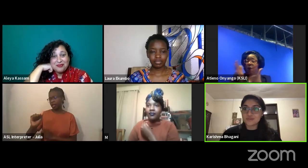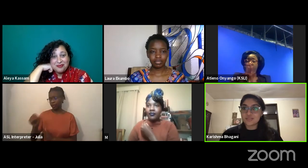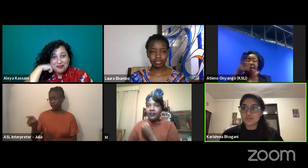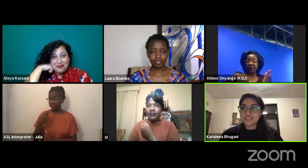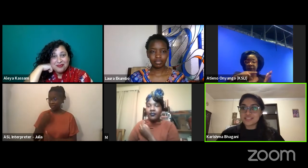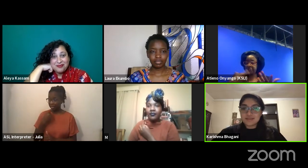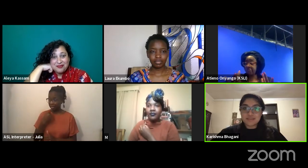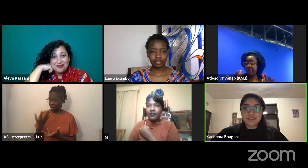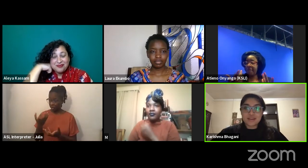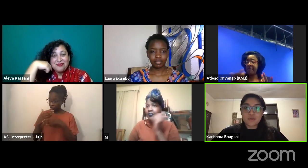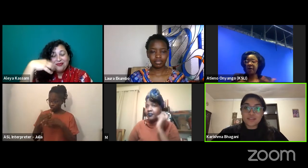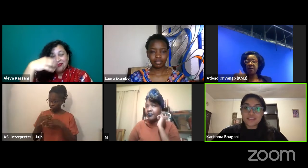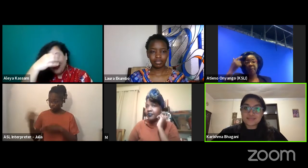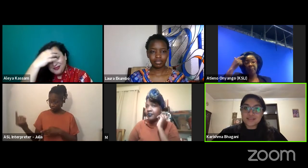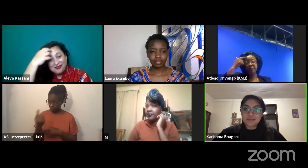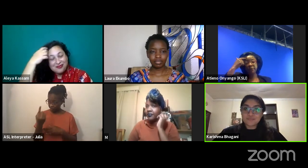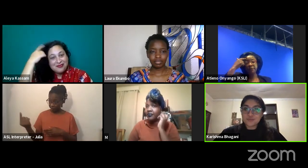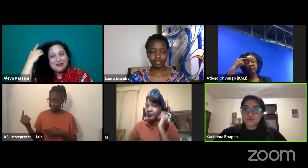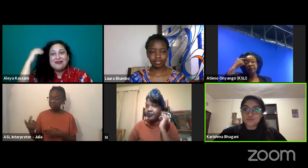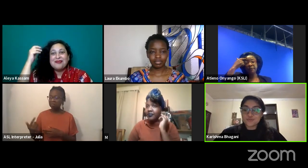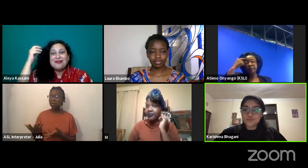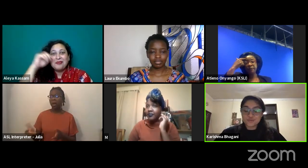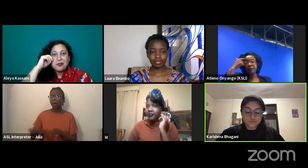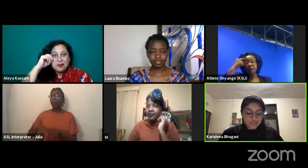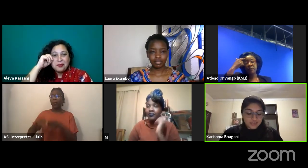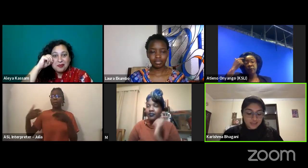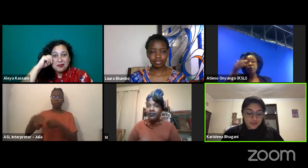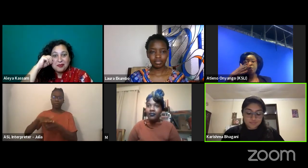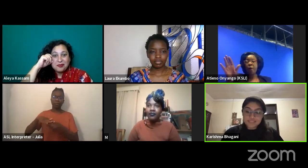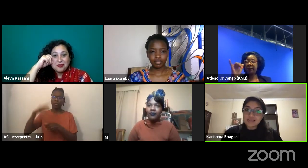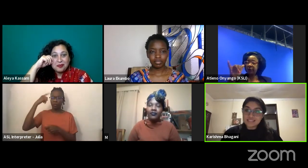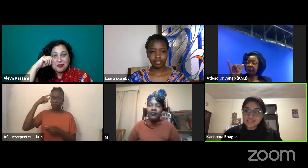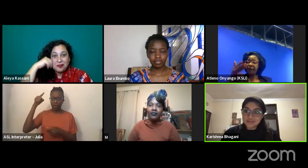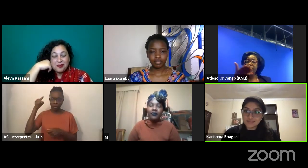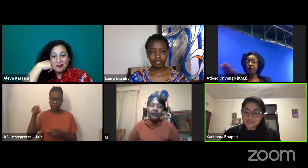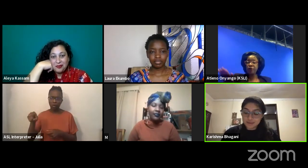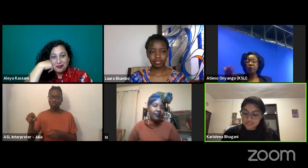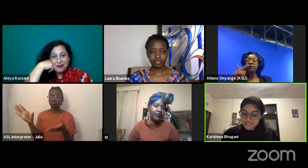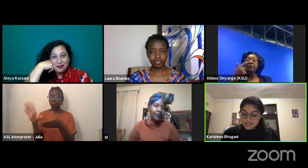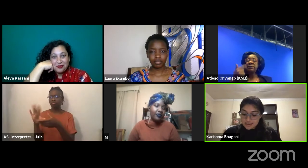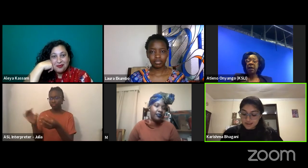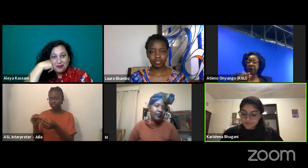So I thought maybe I'd open this space up for you to tell us a little bit about it.